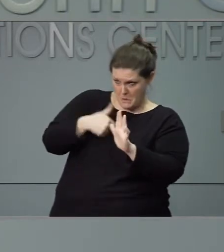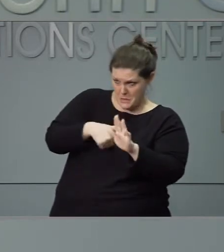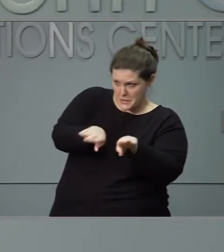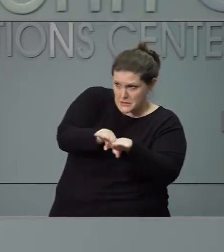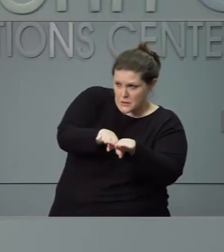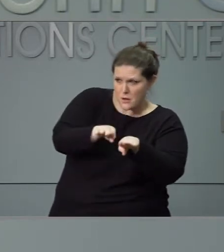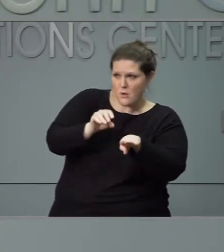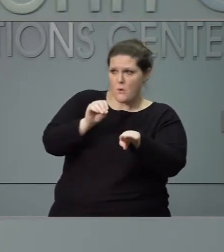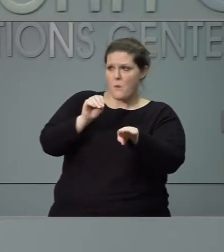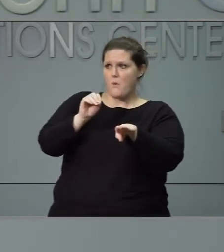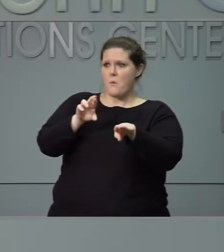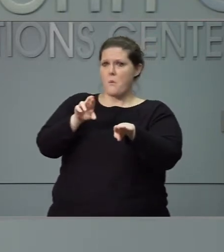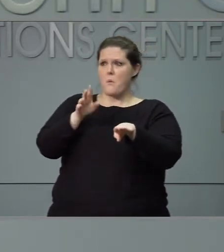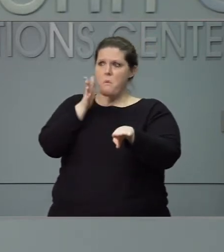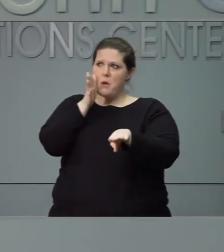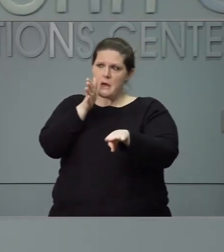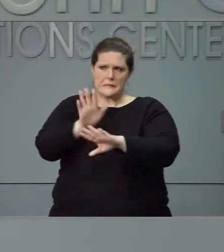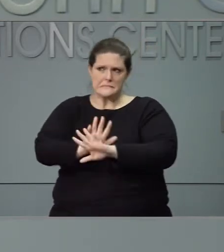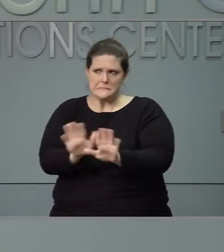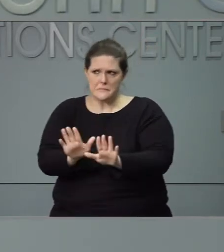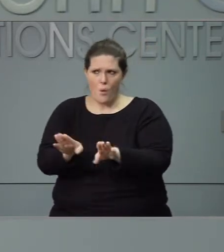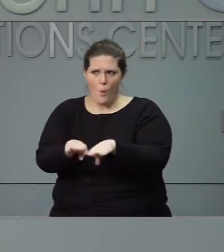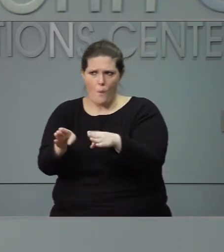Mr. Goforth: SEÑOR COOPER.